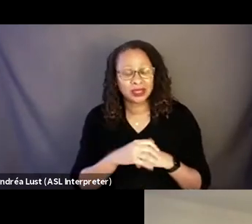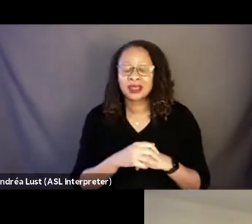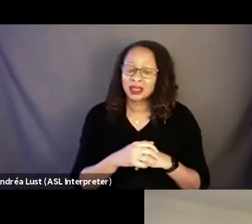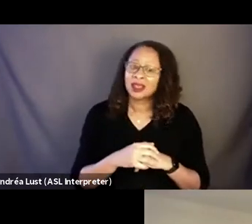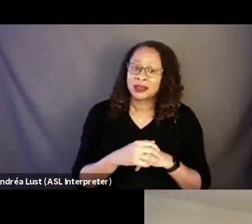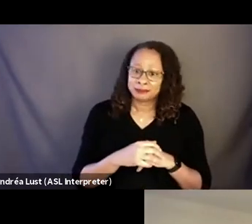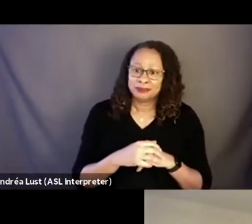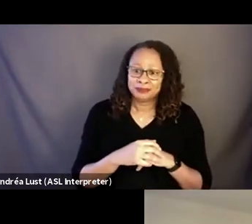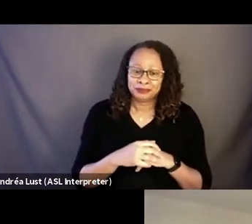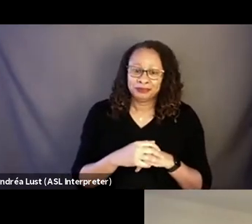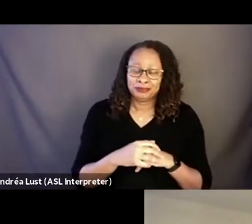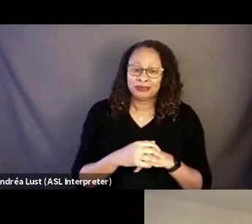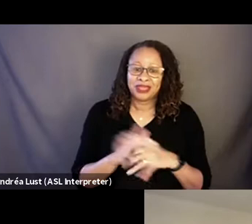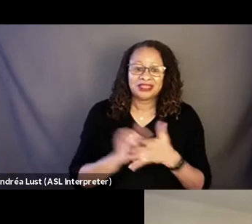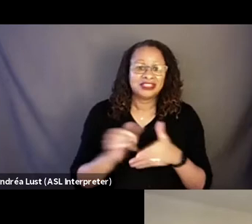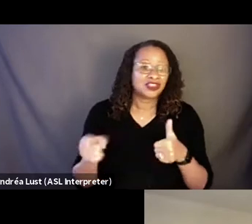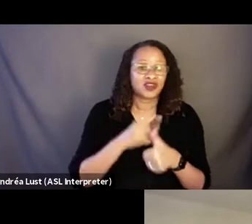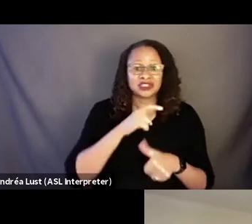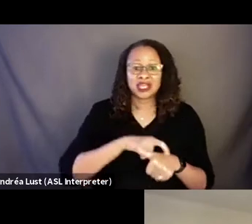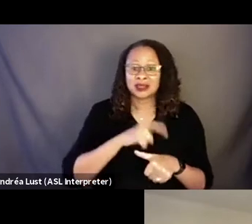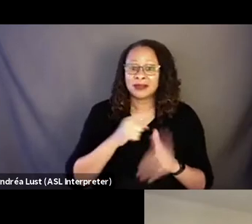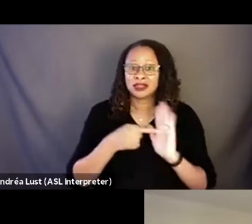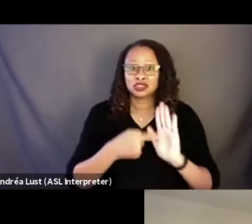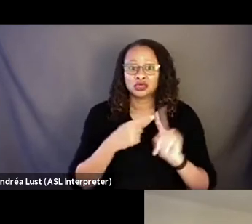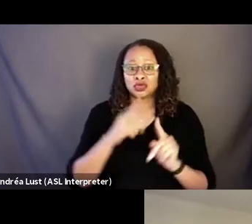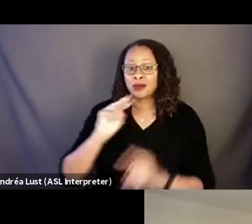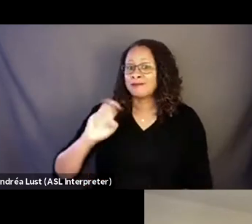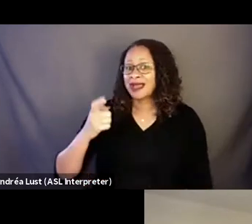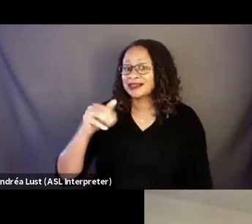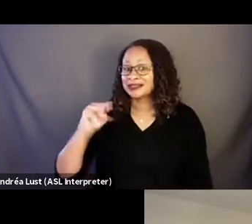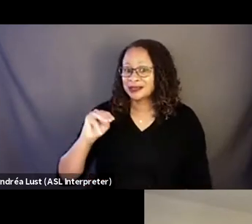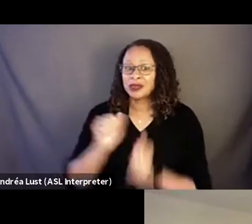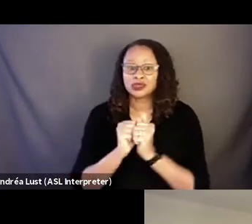And that's the first time I showed it to Maxim, it was without the covering.